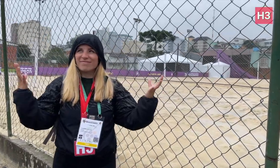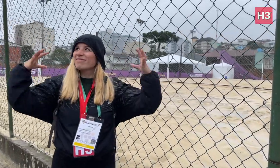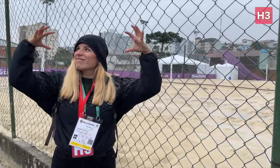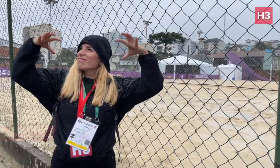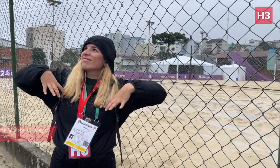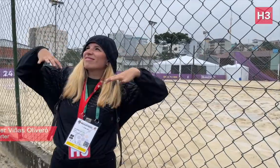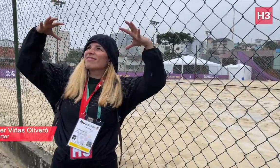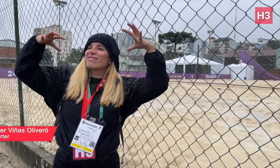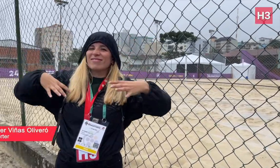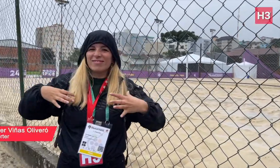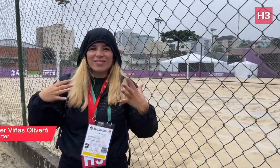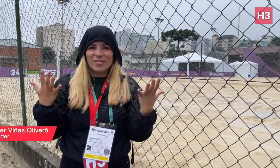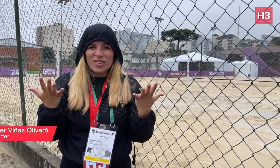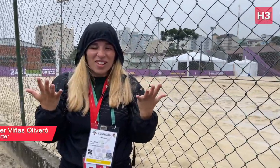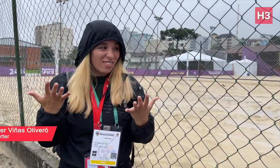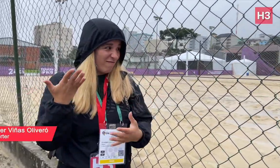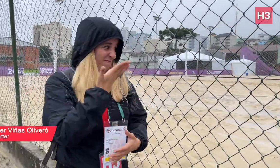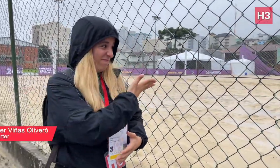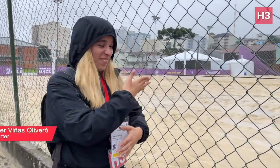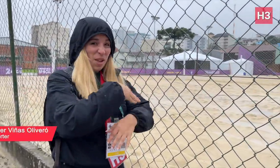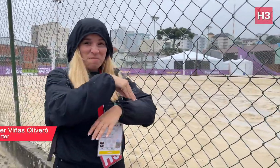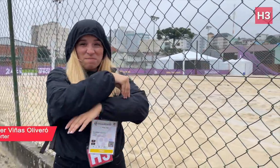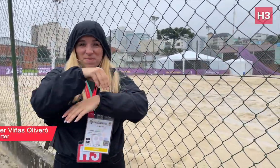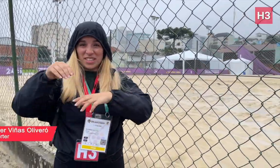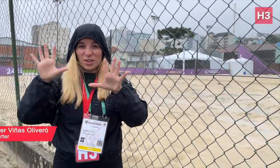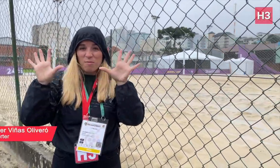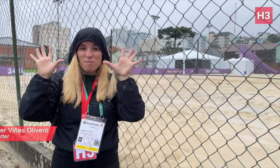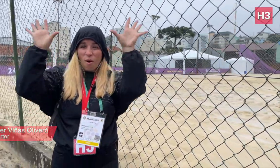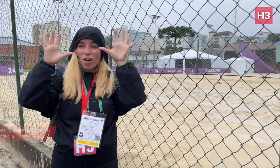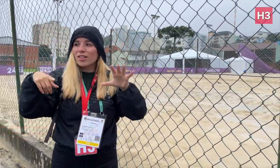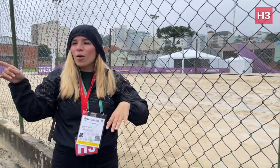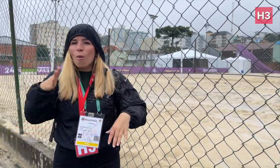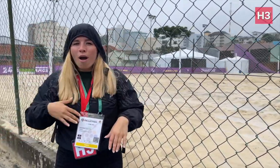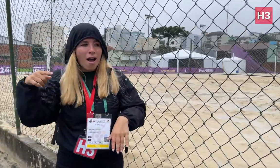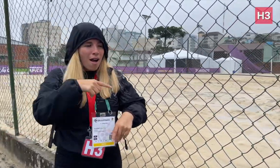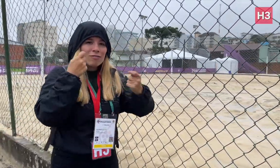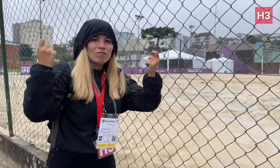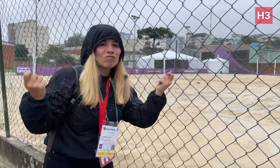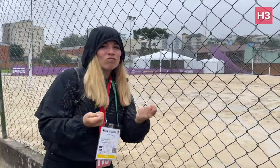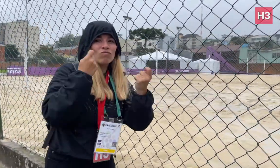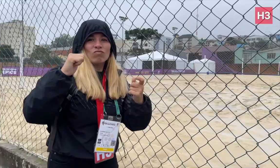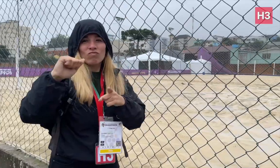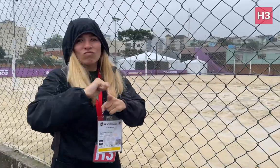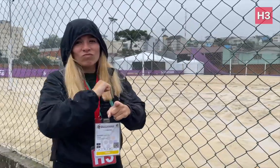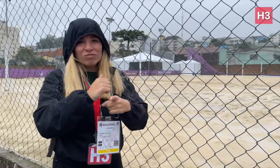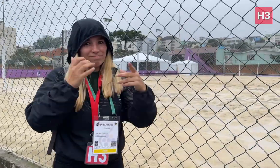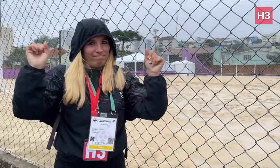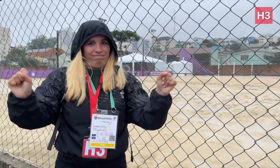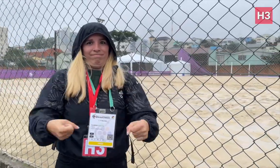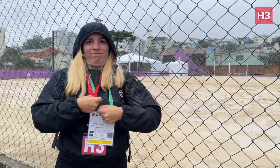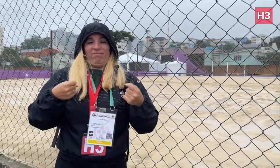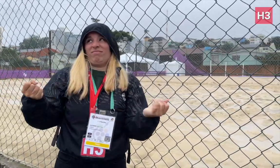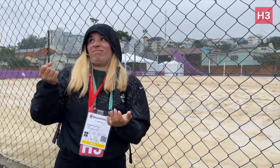The rainy weather has forced the Beach Volleyball programme to cancel all training.